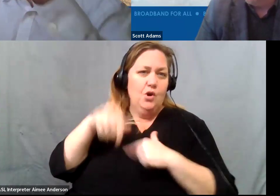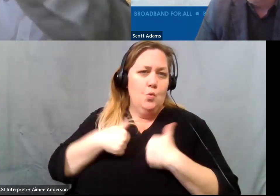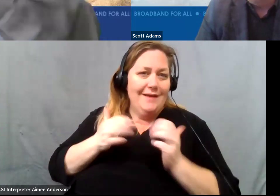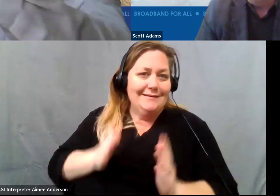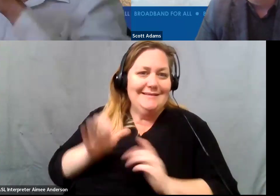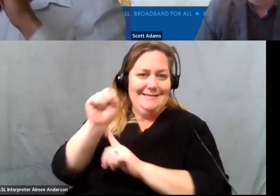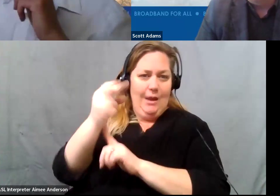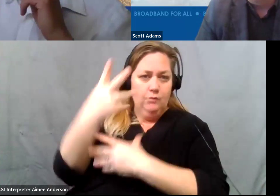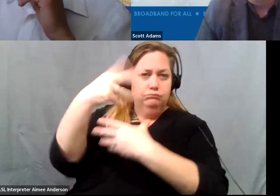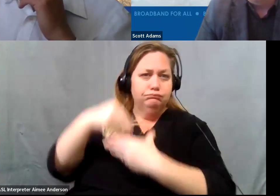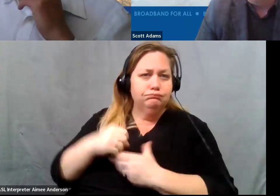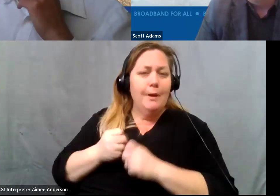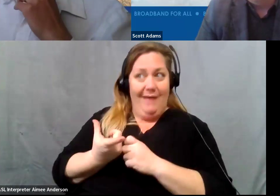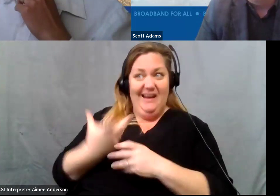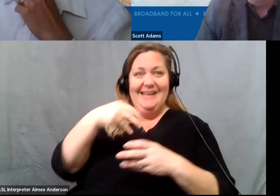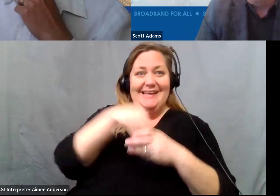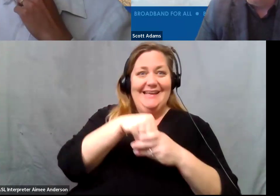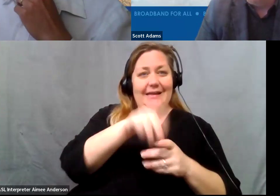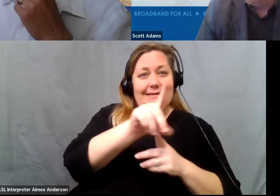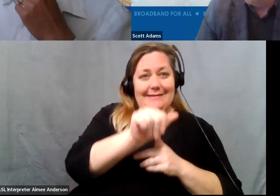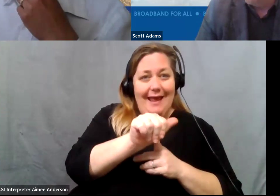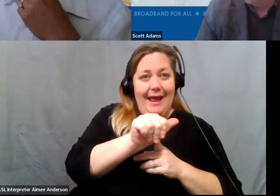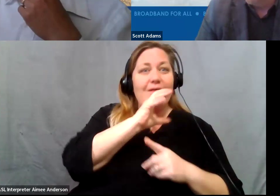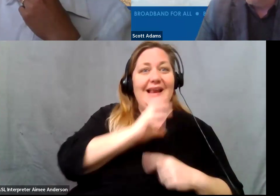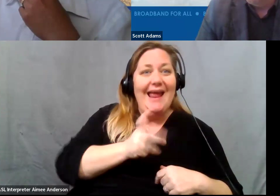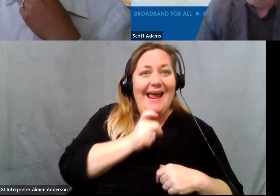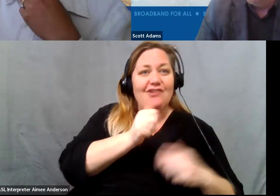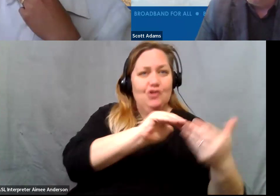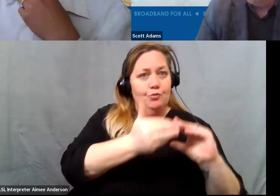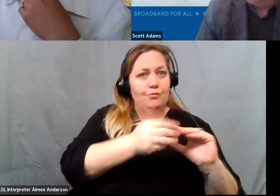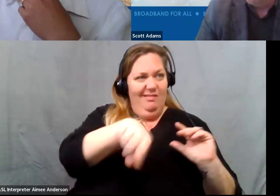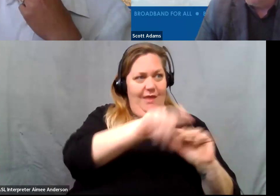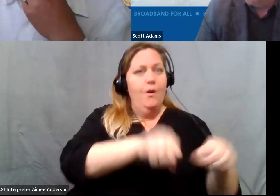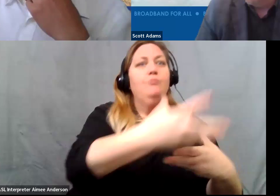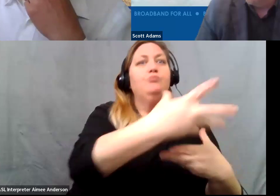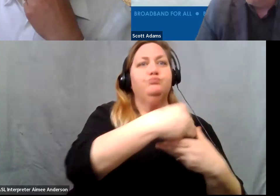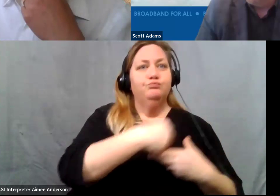you know, many within the disabled and aging community were, participated in that,